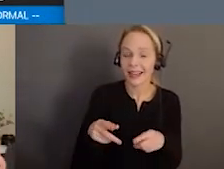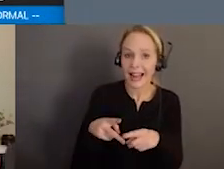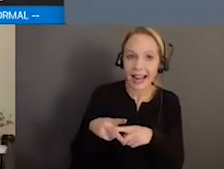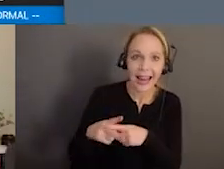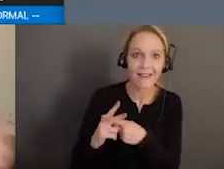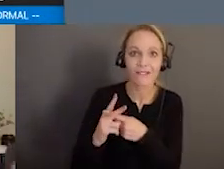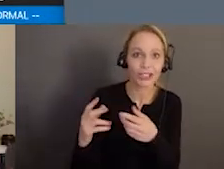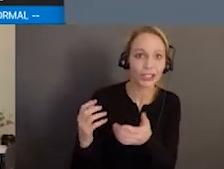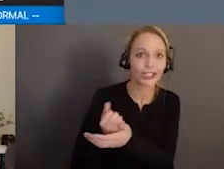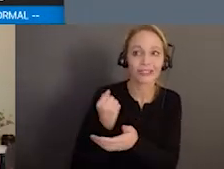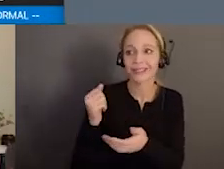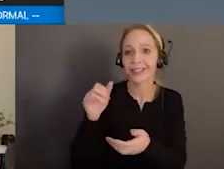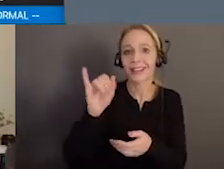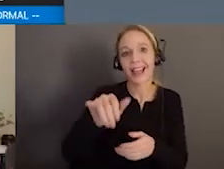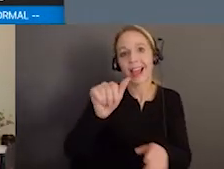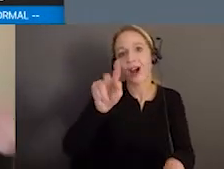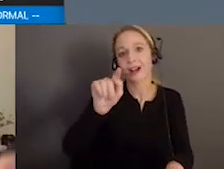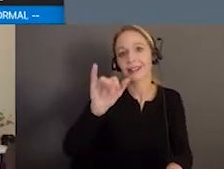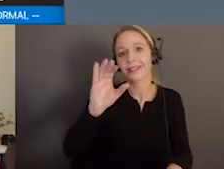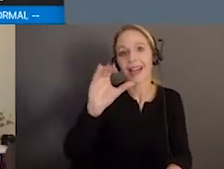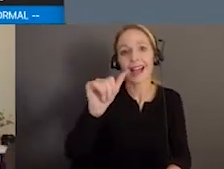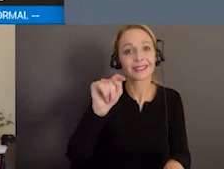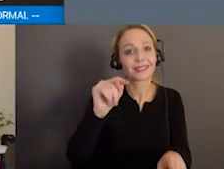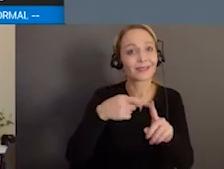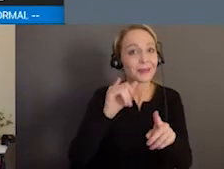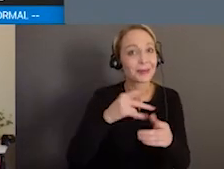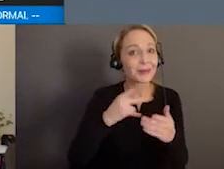WHETHER IT BE A CM CARD OR THE THEME. ALL RIGHT.